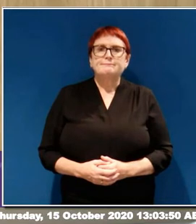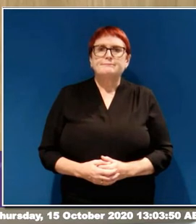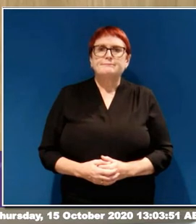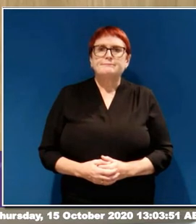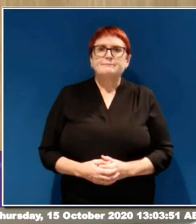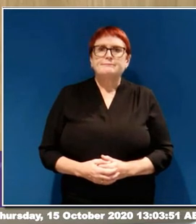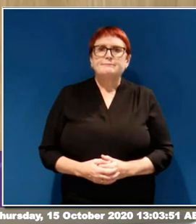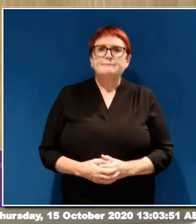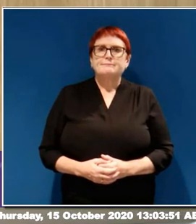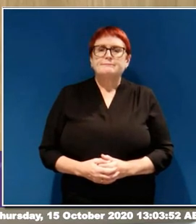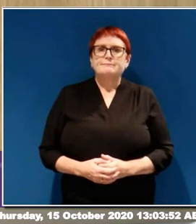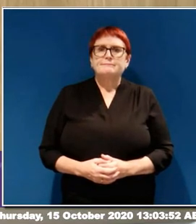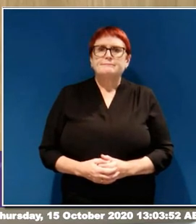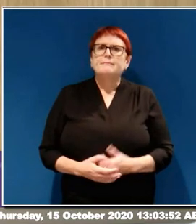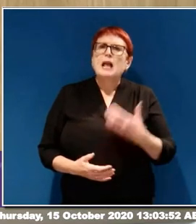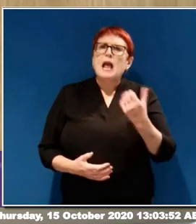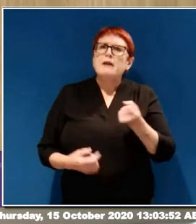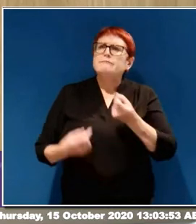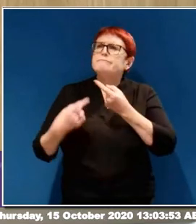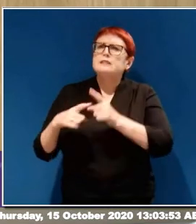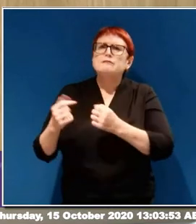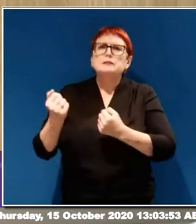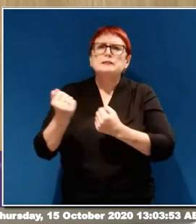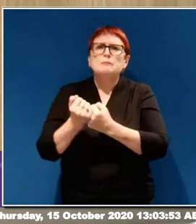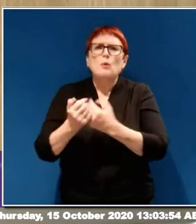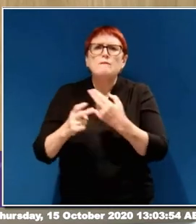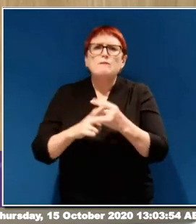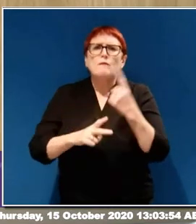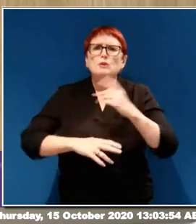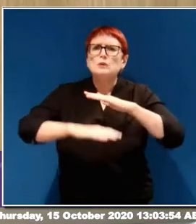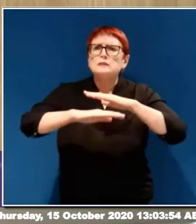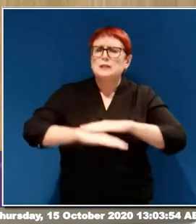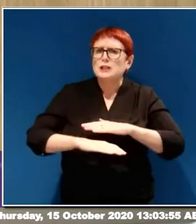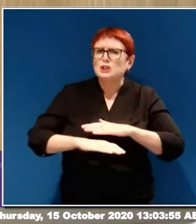First Nations children with disabilities in schools, just in your experience and